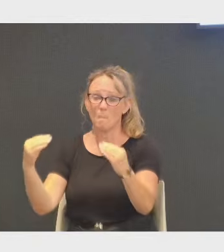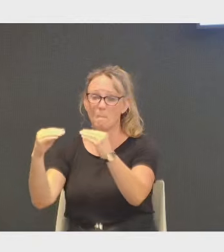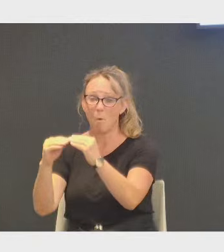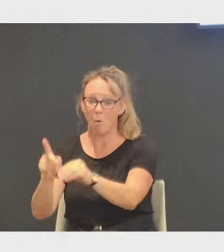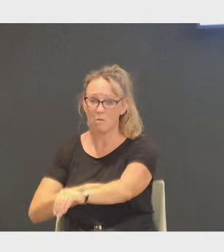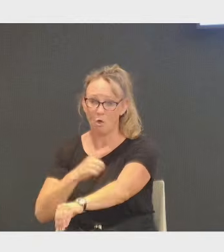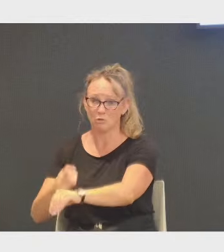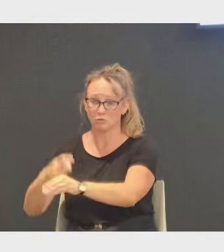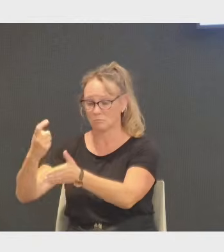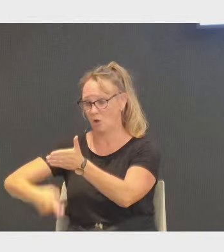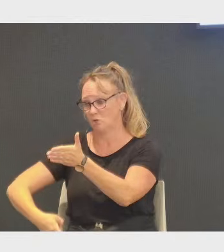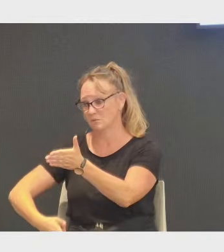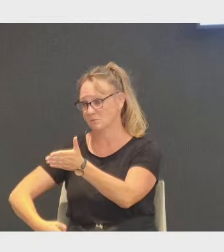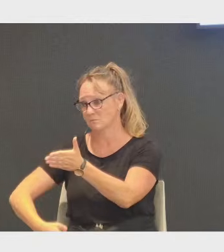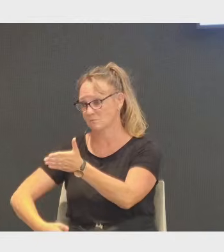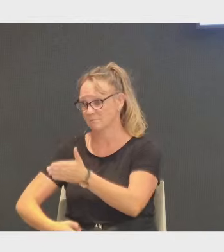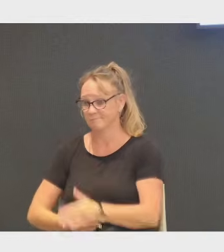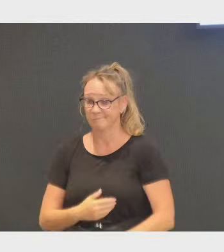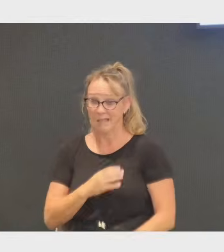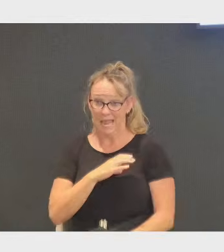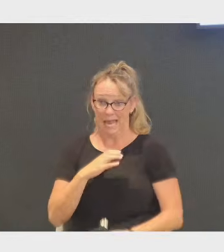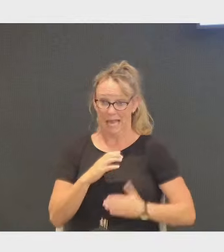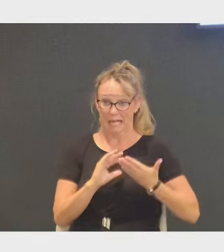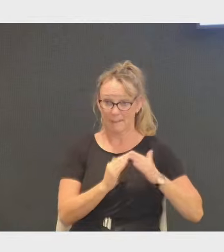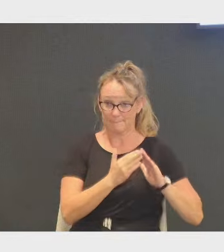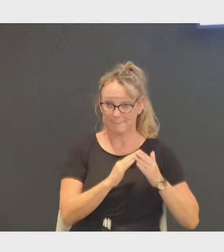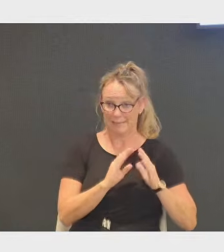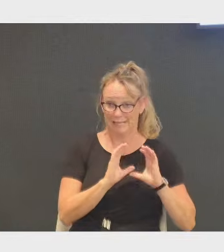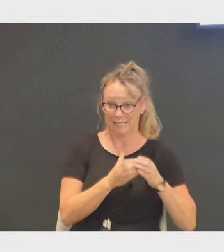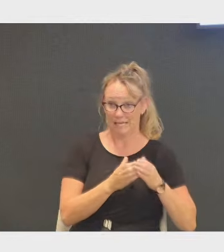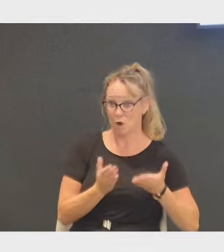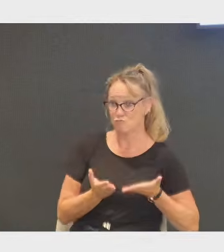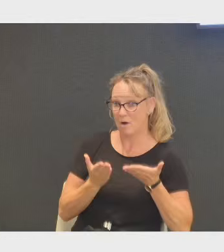the committee recommended increasing funding for the levy to provide a base level of funding for